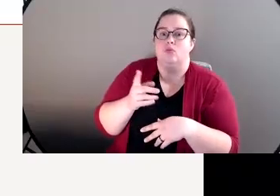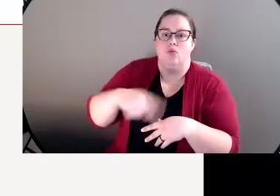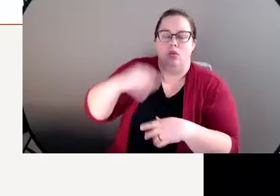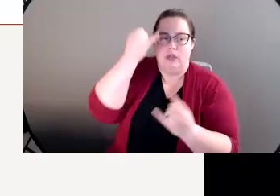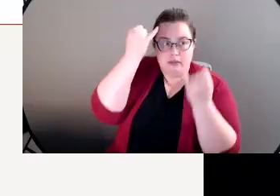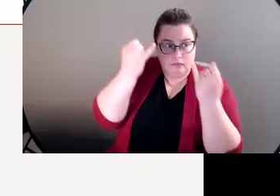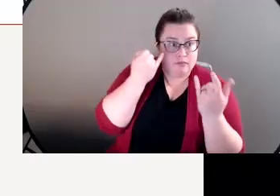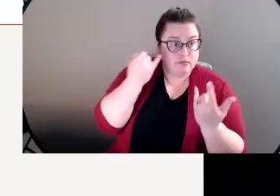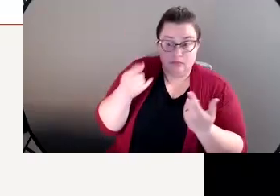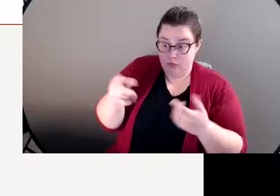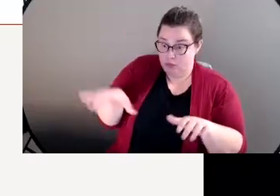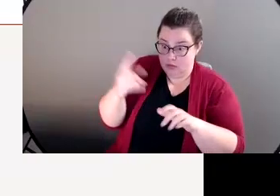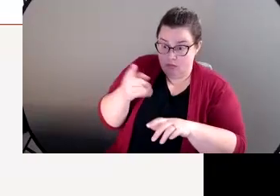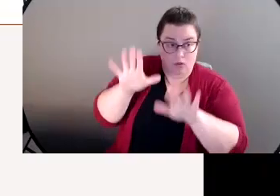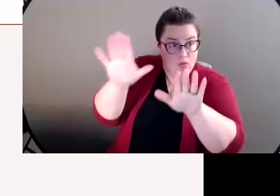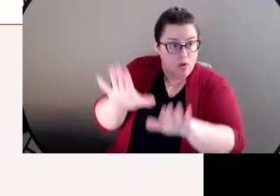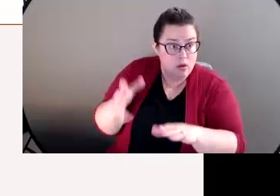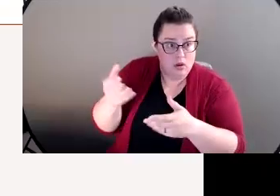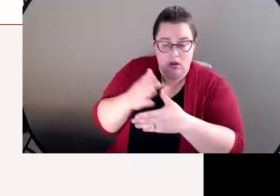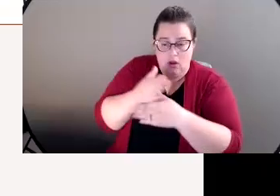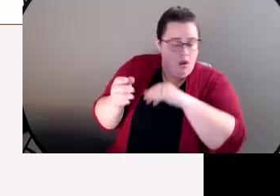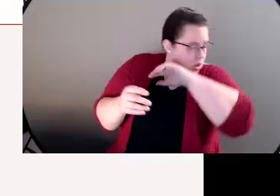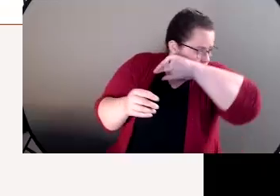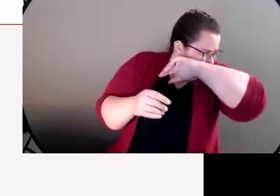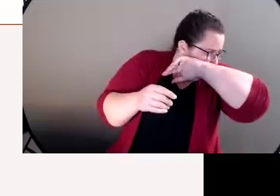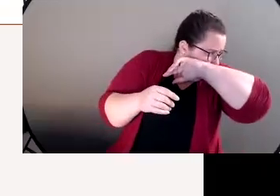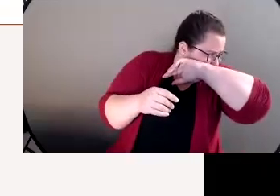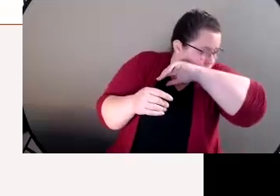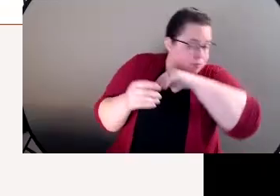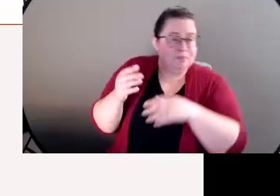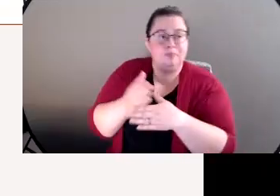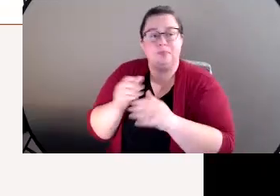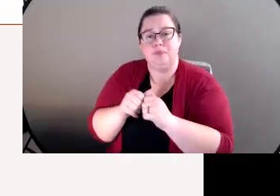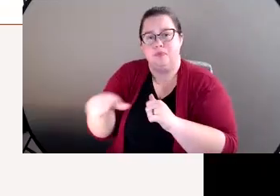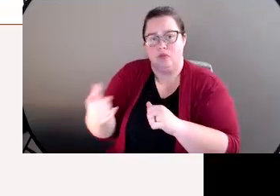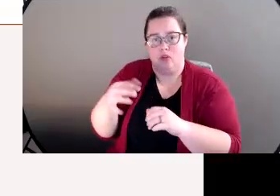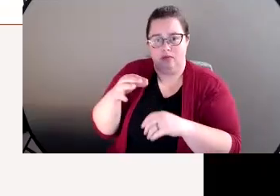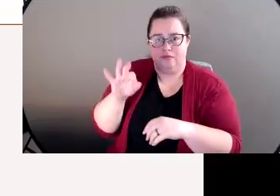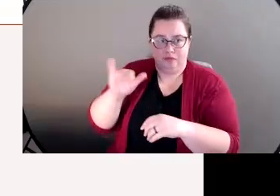that you'd want to share with other faculty or anything like that. So again, look for that survey.